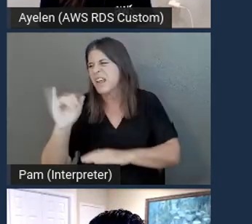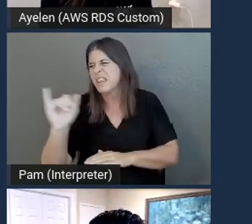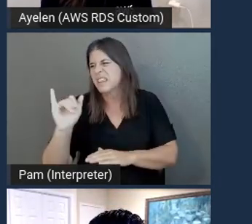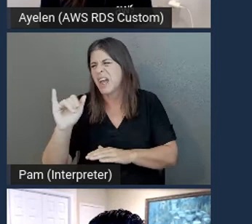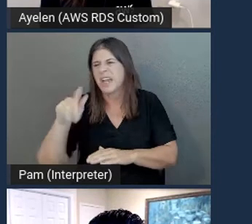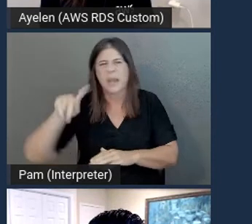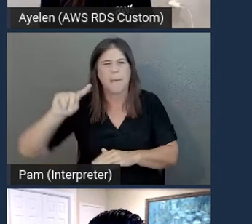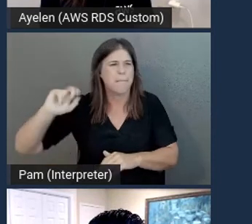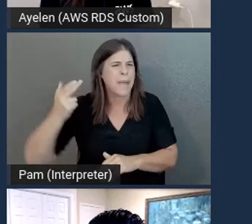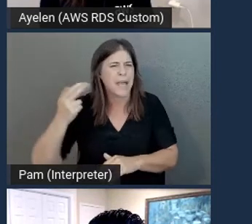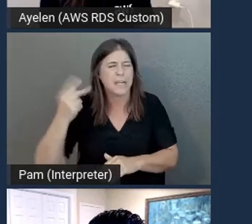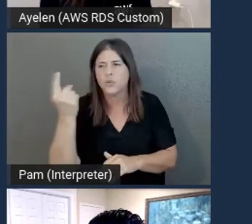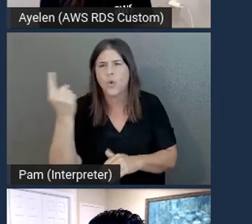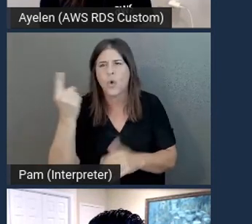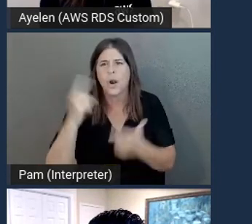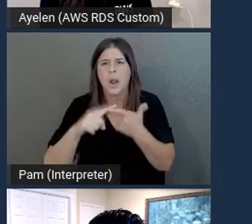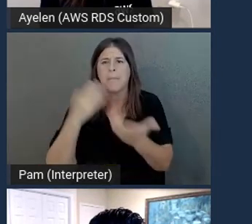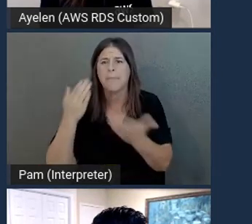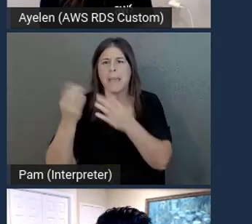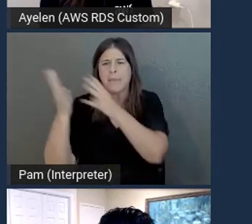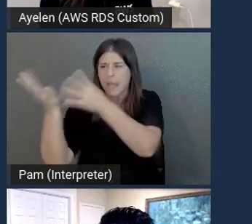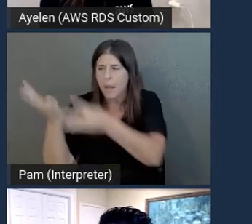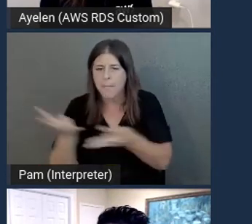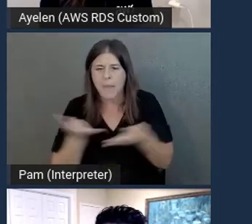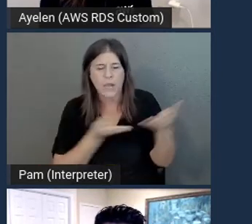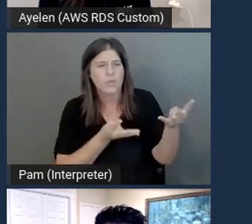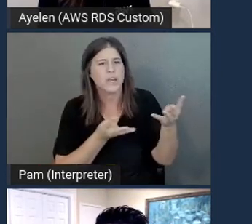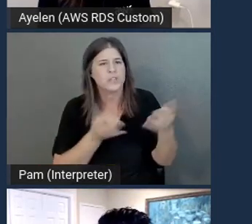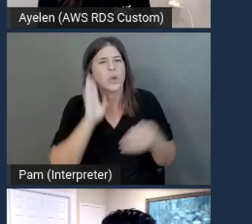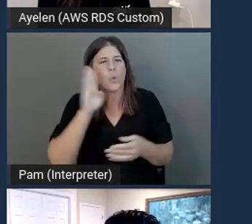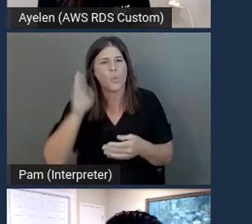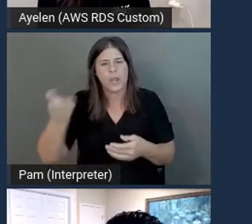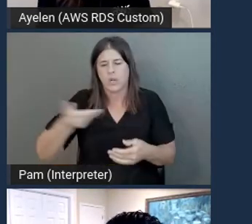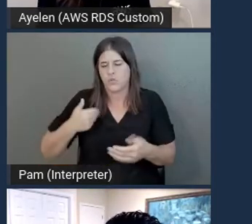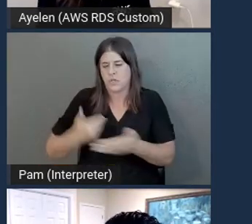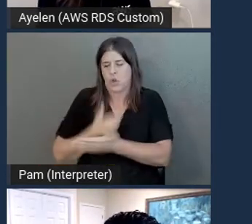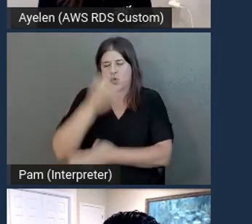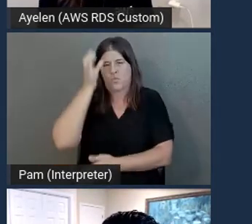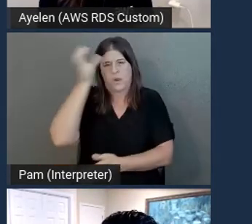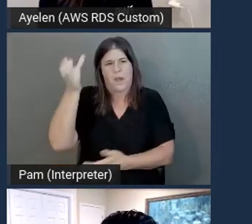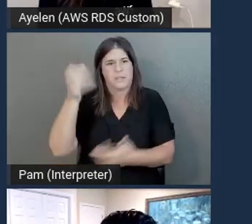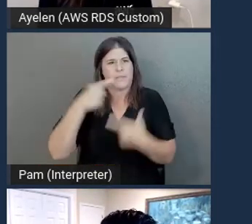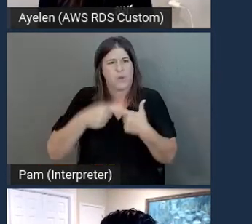or a migration. We introduce a new concept, which is the automation mode API